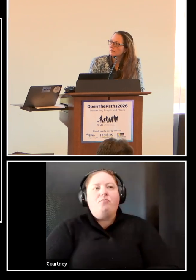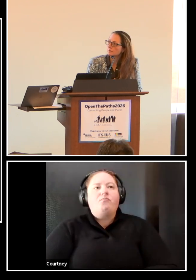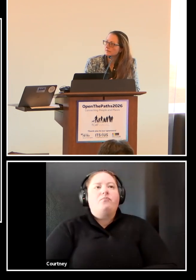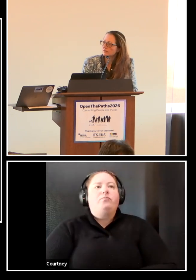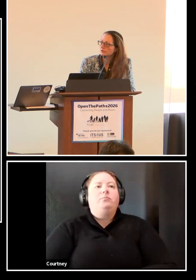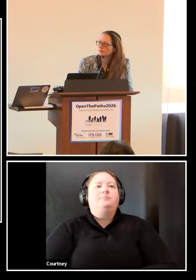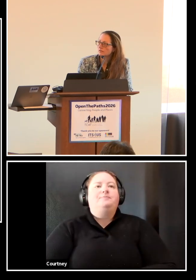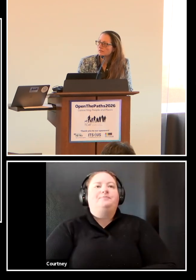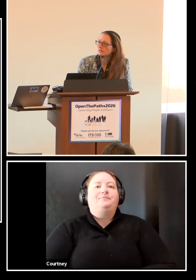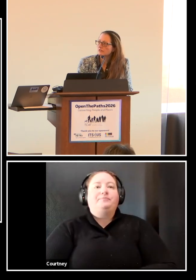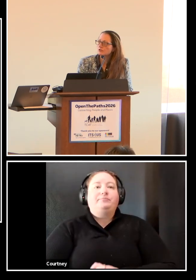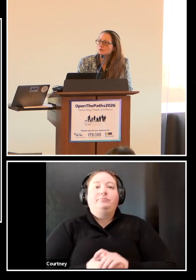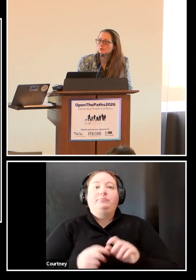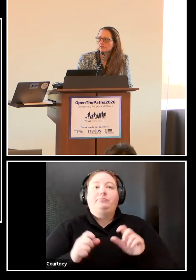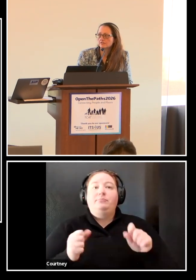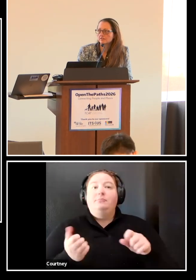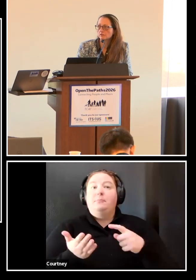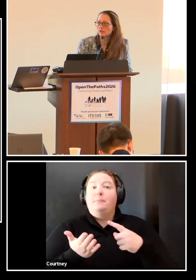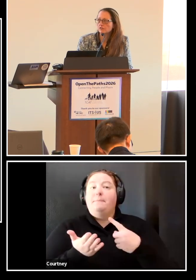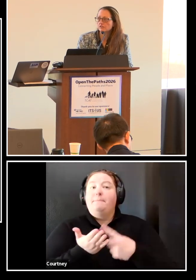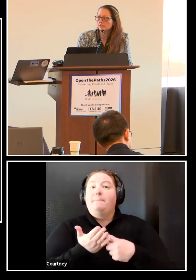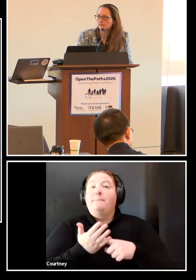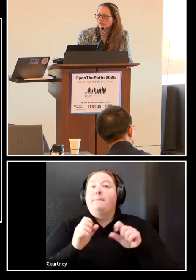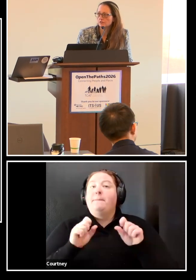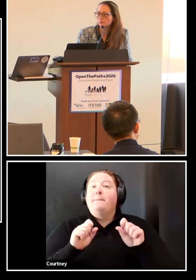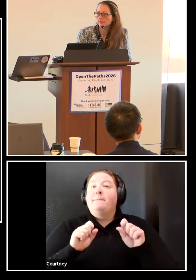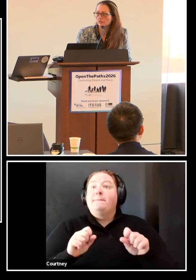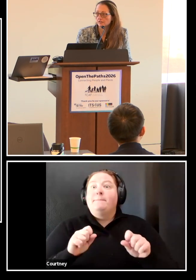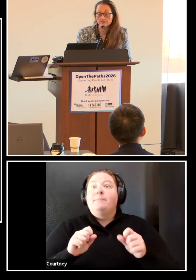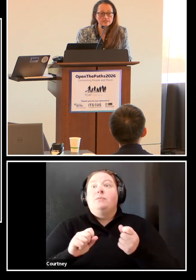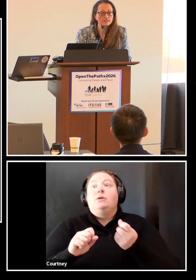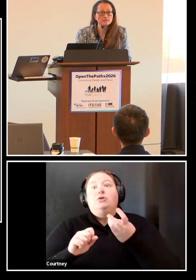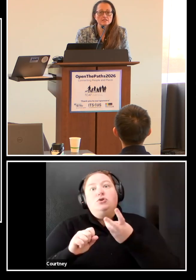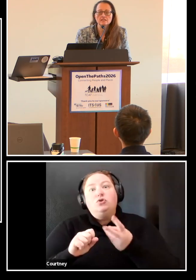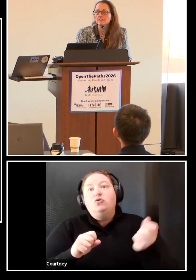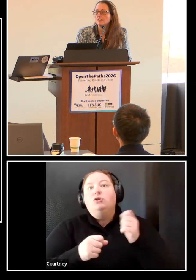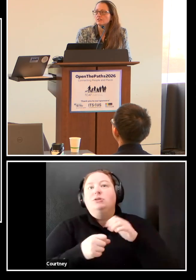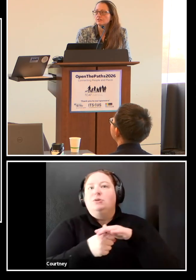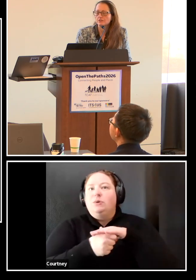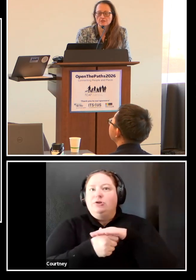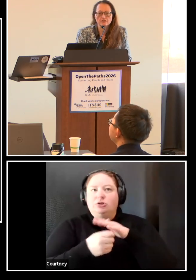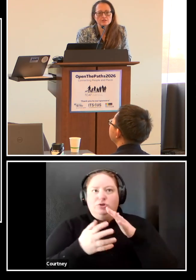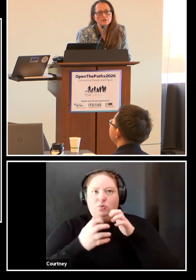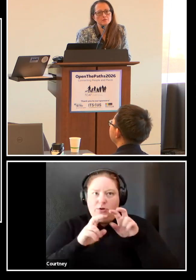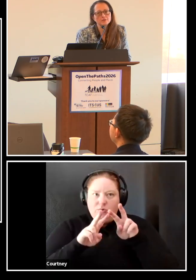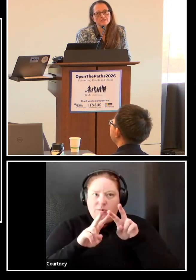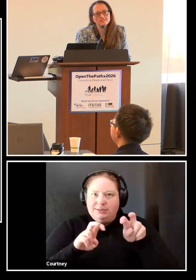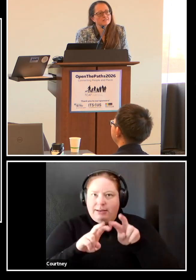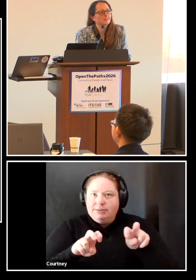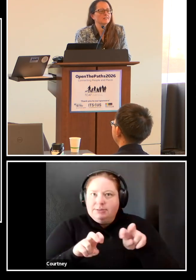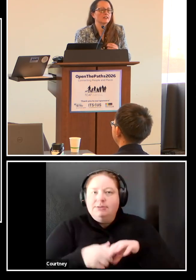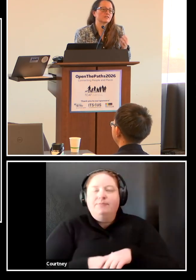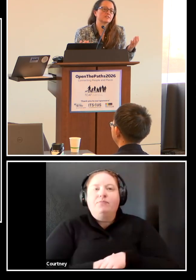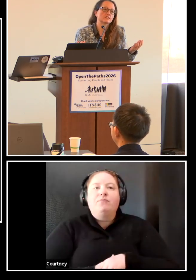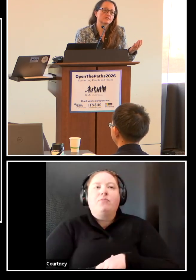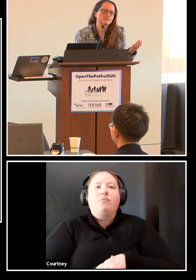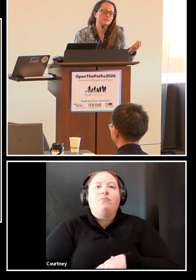the potential numerous locations that you might want to assess? So this might be a suggested